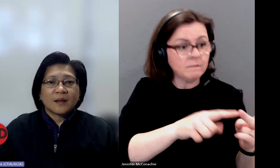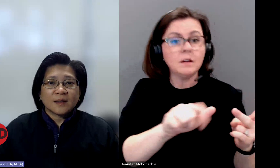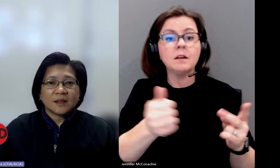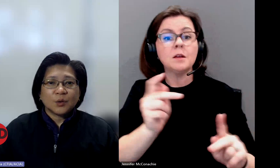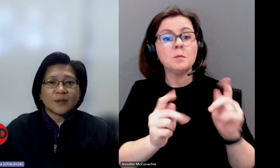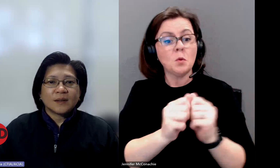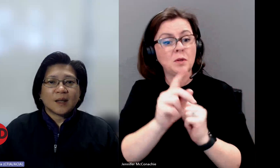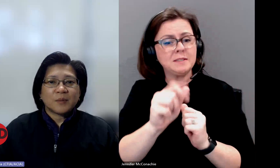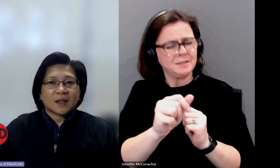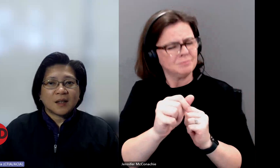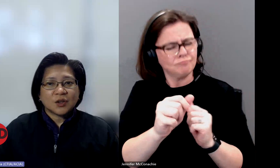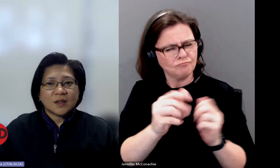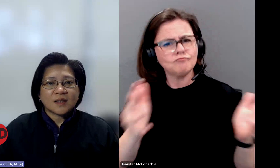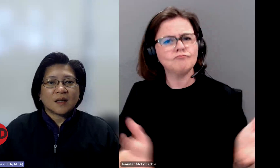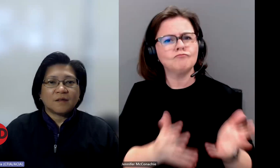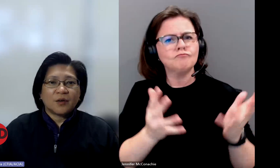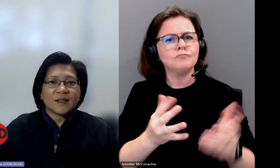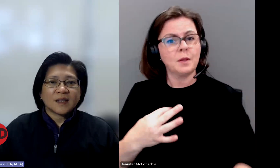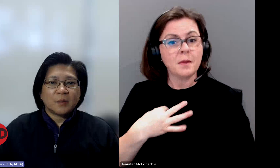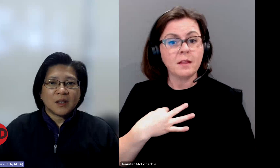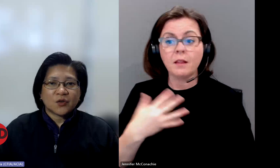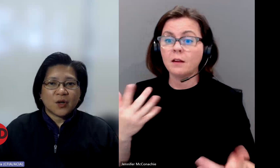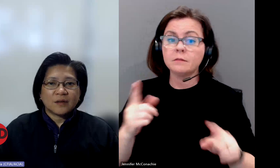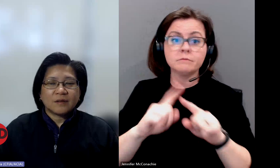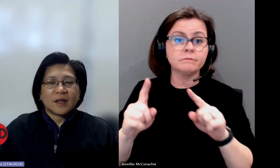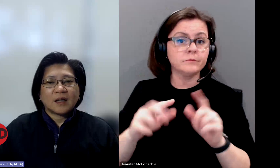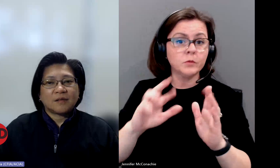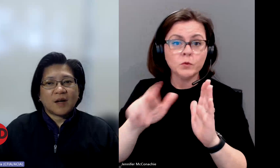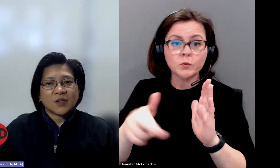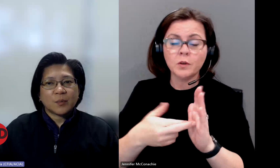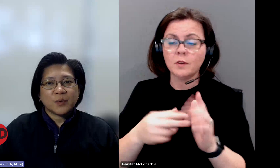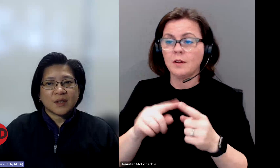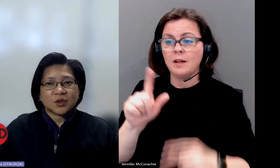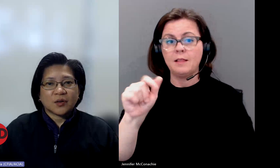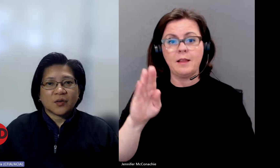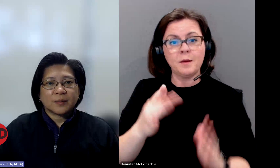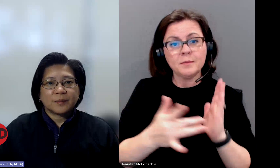Deaf people and other persons with disabilities to apply. This includes